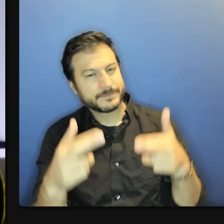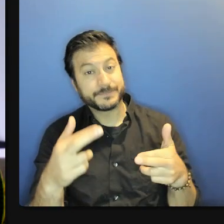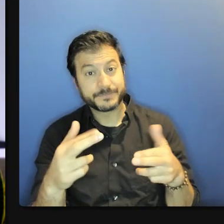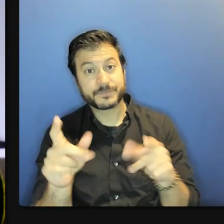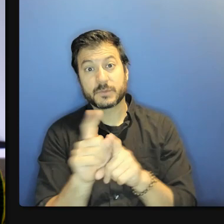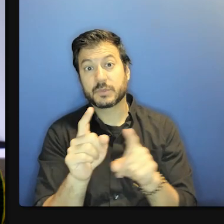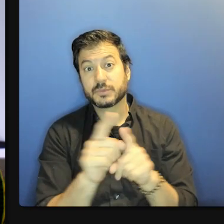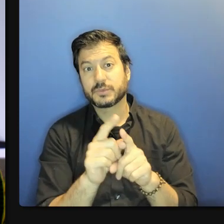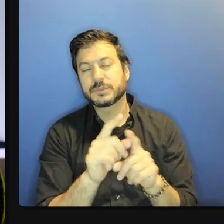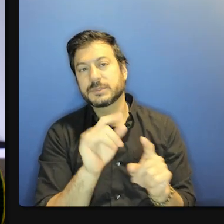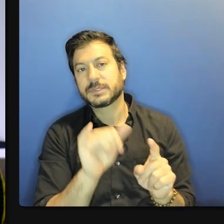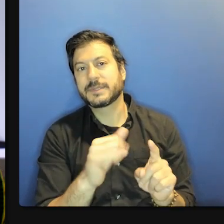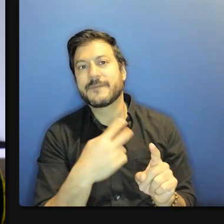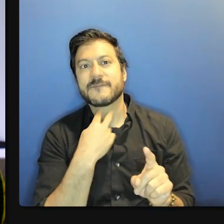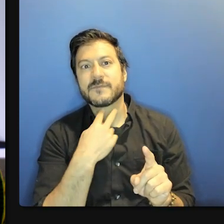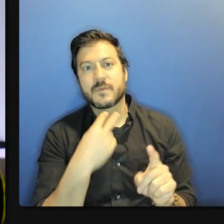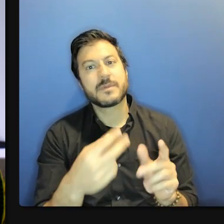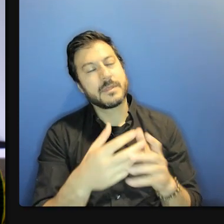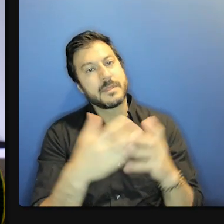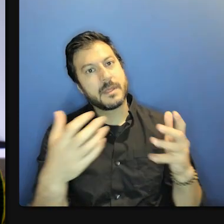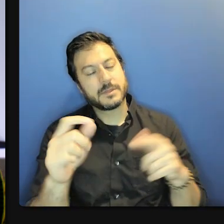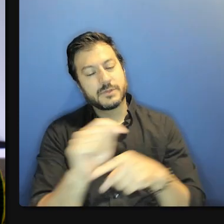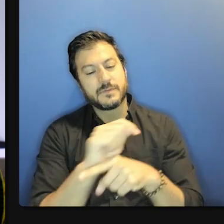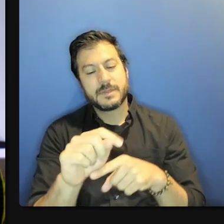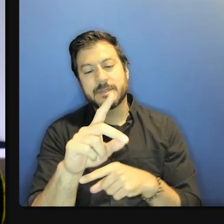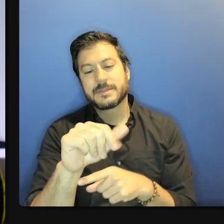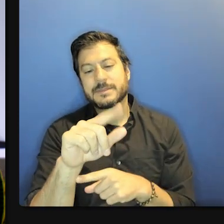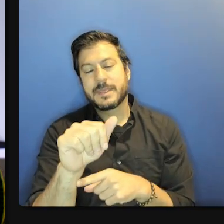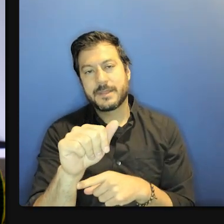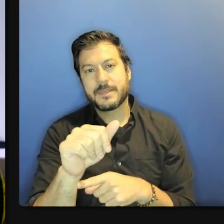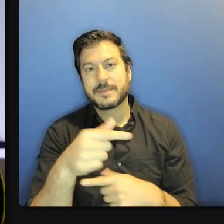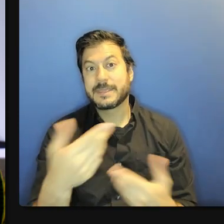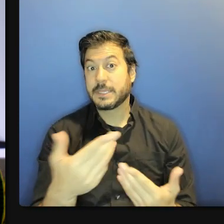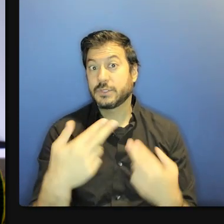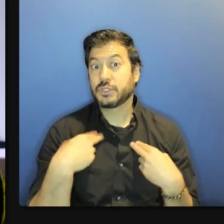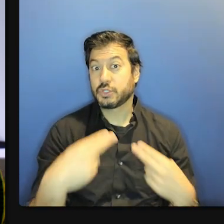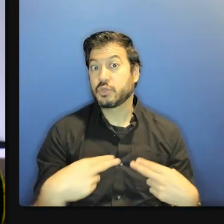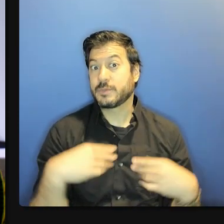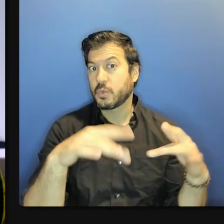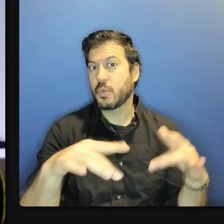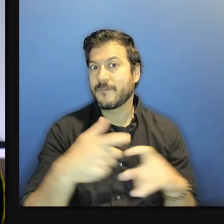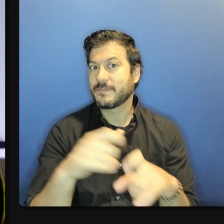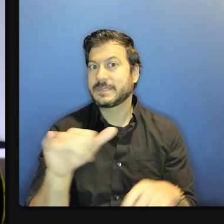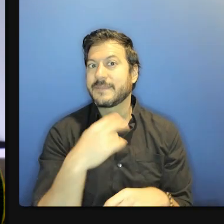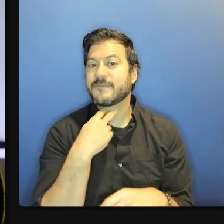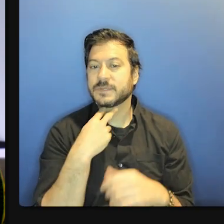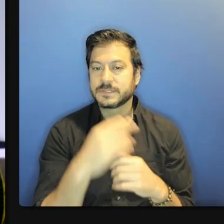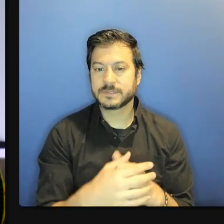In addition, concatenative voices require a lot of training data. Here is the human recording from the same voice.